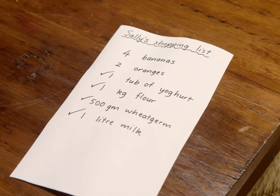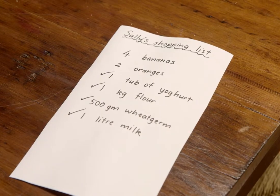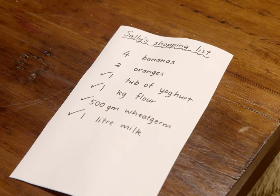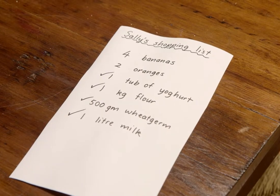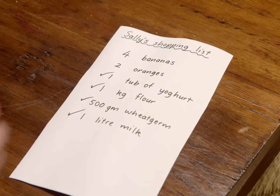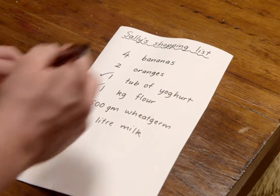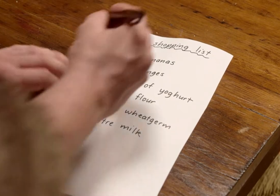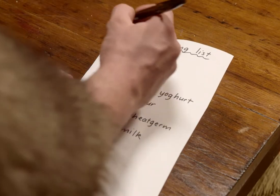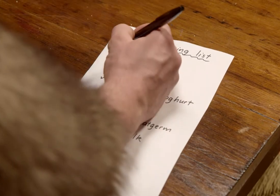That's right.